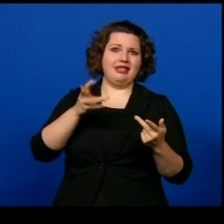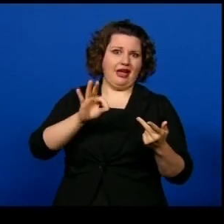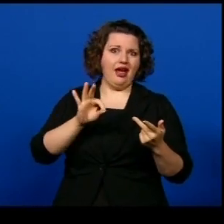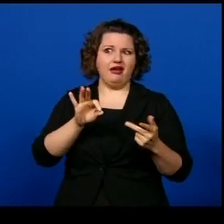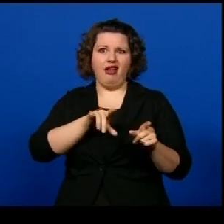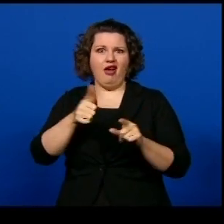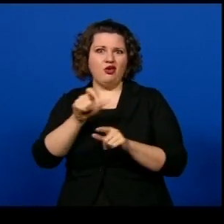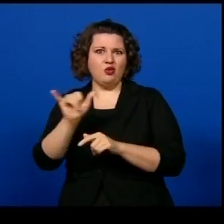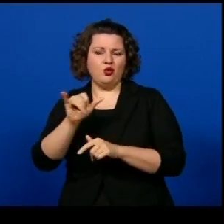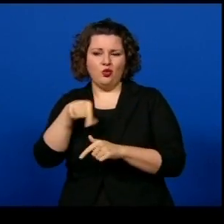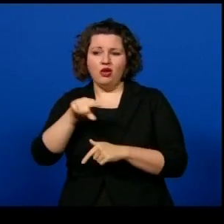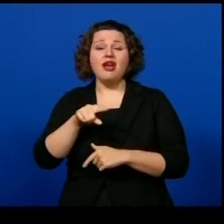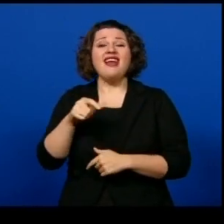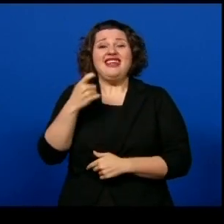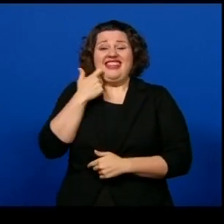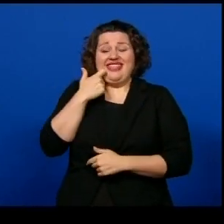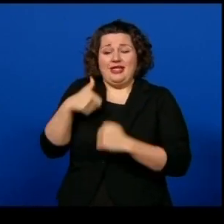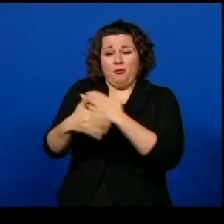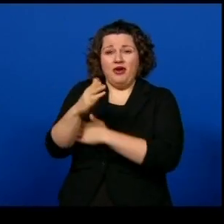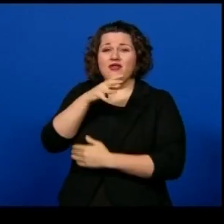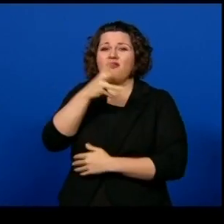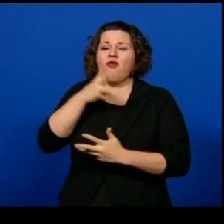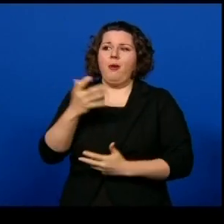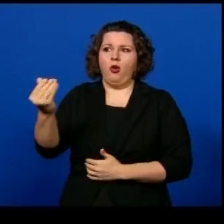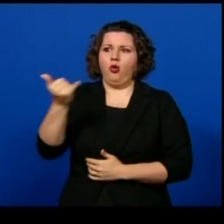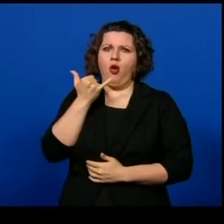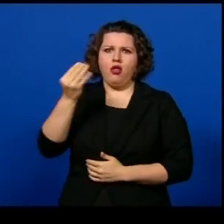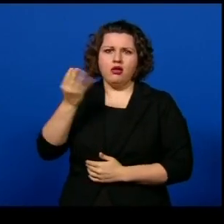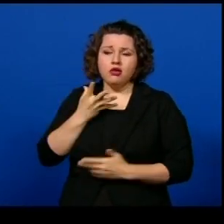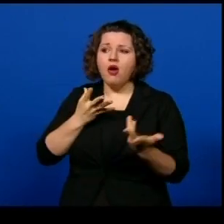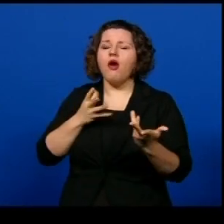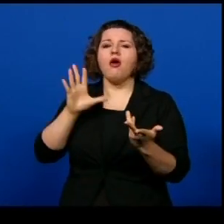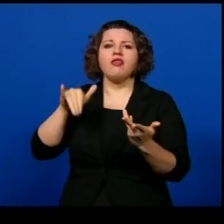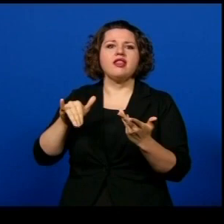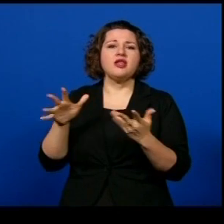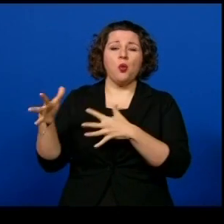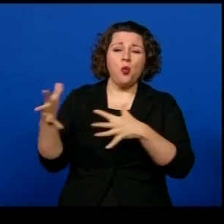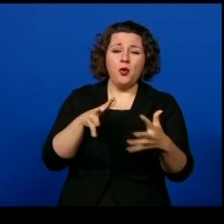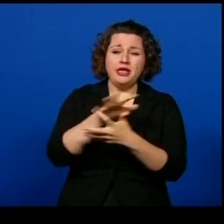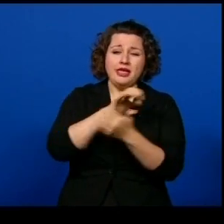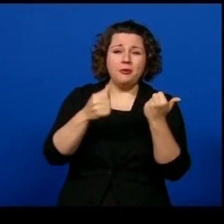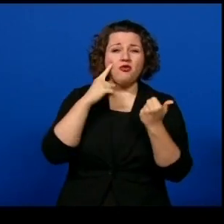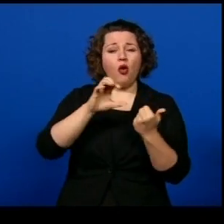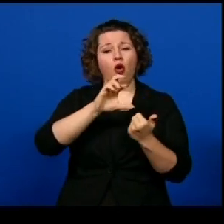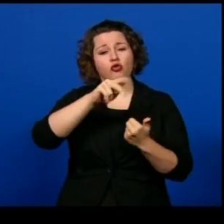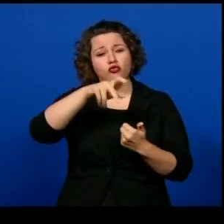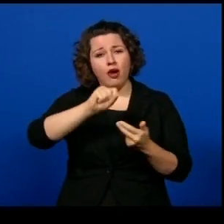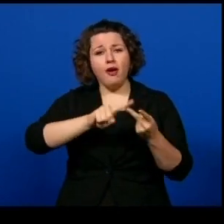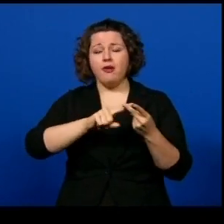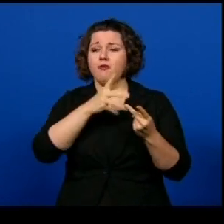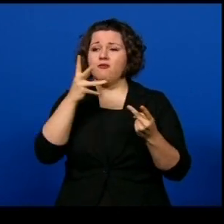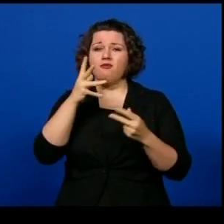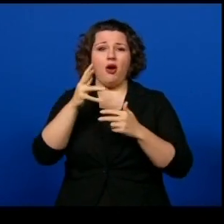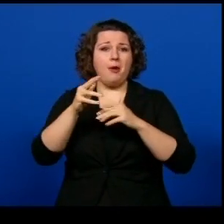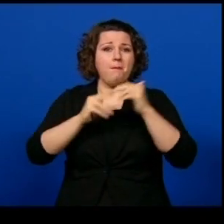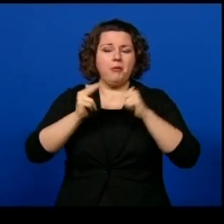to say that this was the worst. Wind damage to crops and farm buildings that he has ever seen